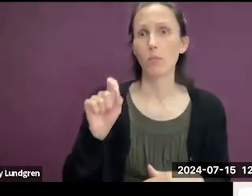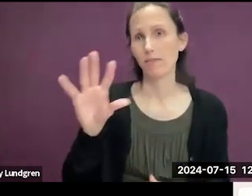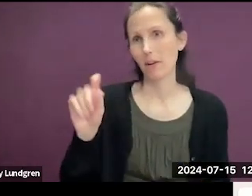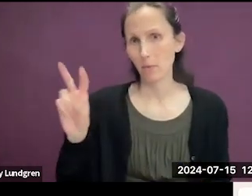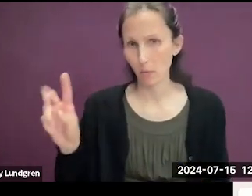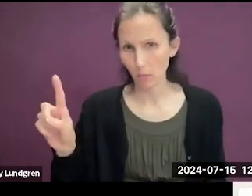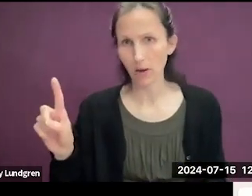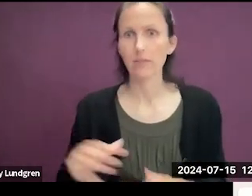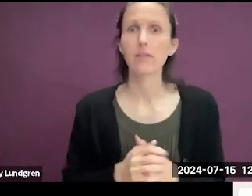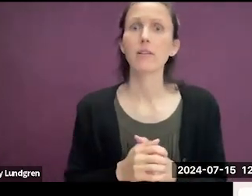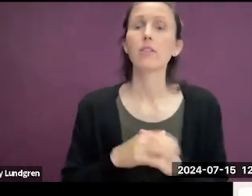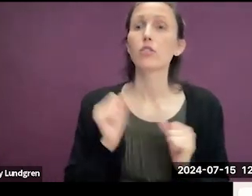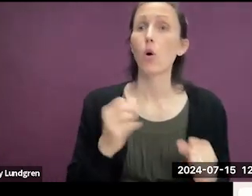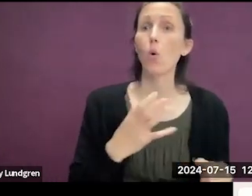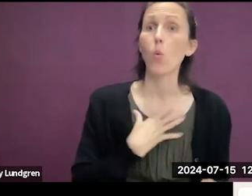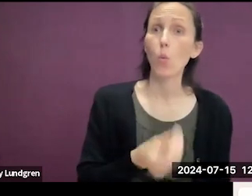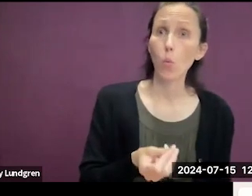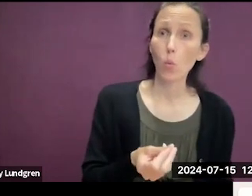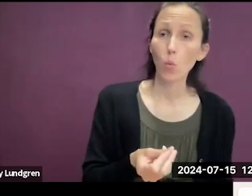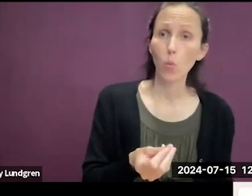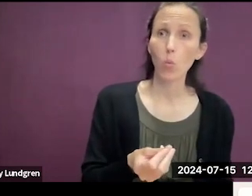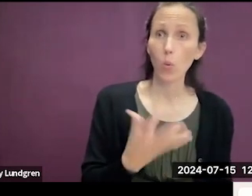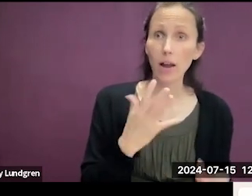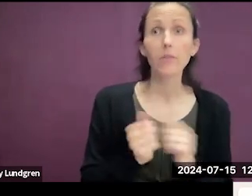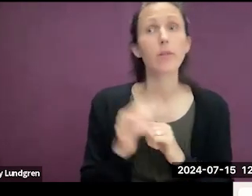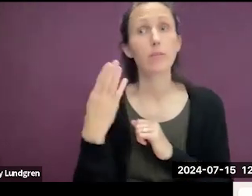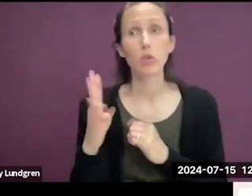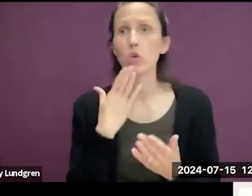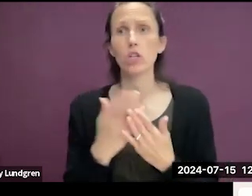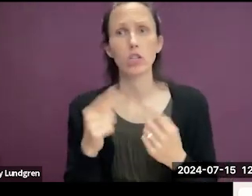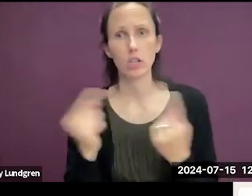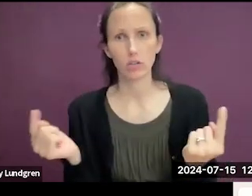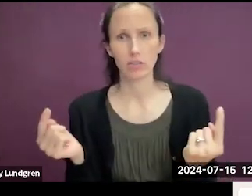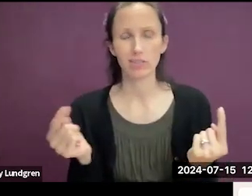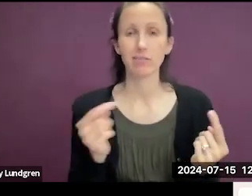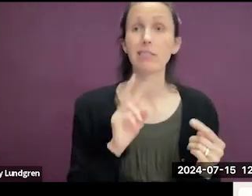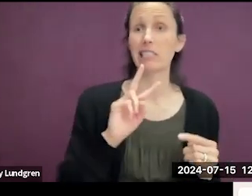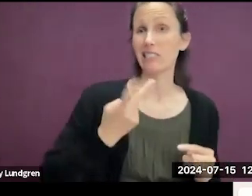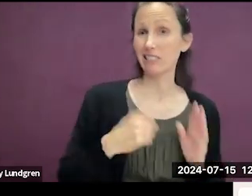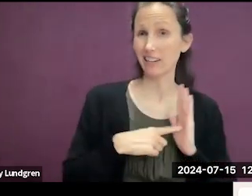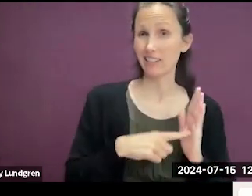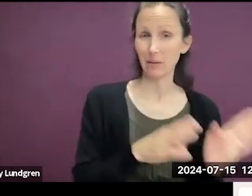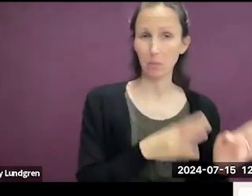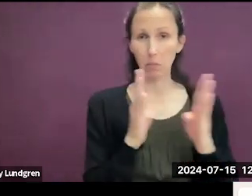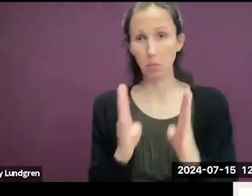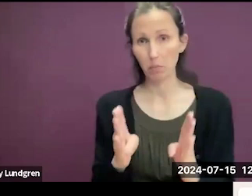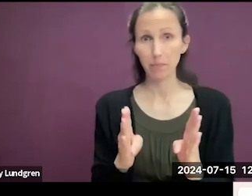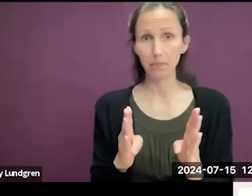It's a lot of high contrast in my colors. In my second example, I'm using a background color of purple